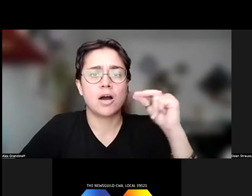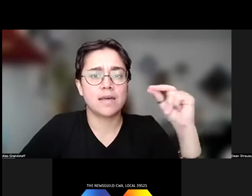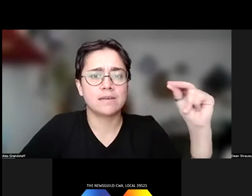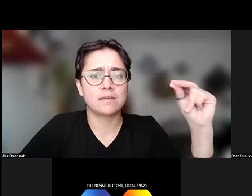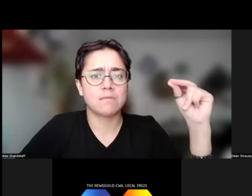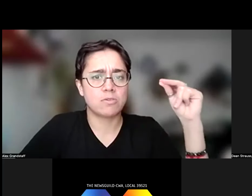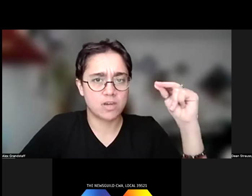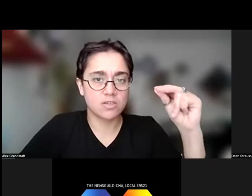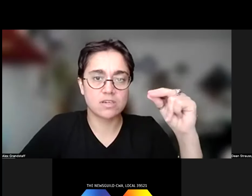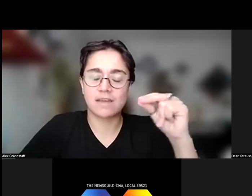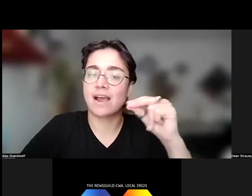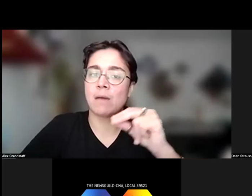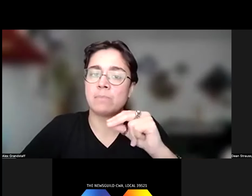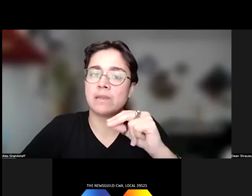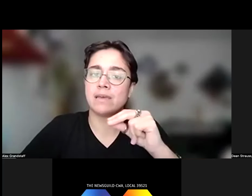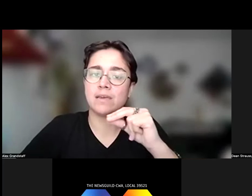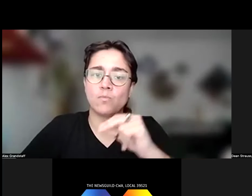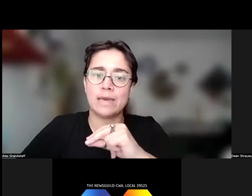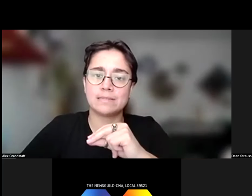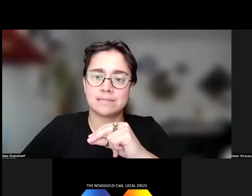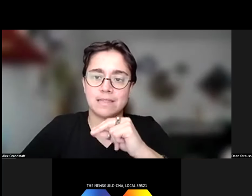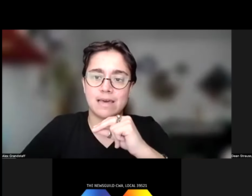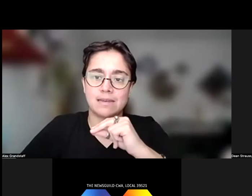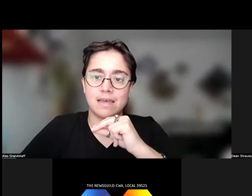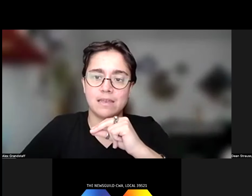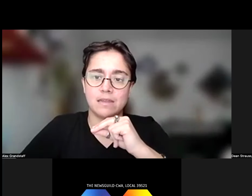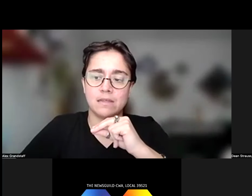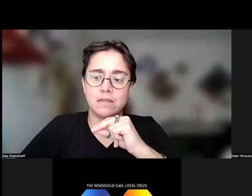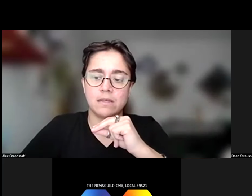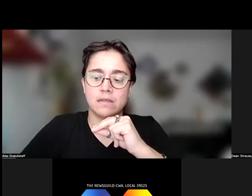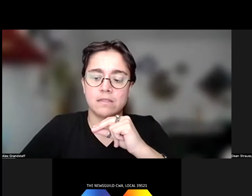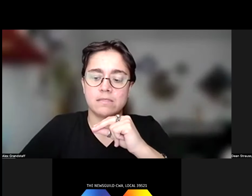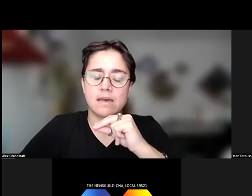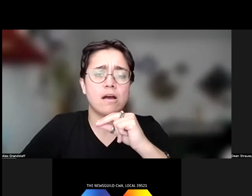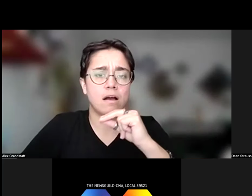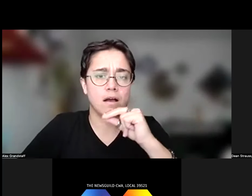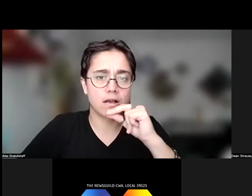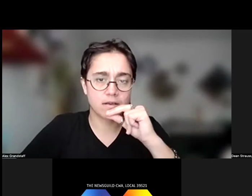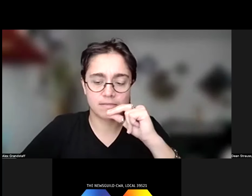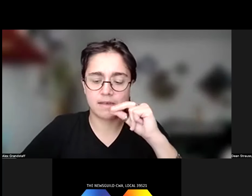many changes happening very, very fast. And changes that are happening in ways that